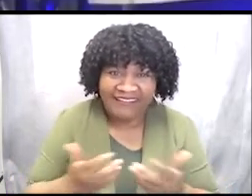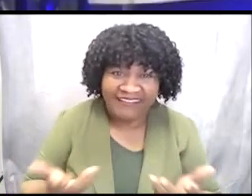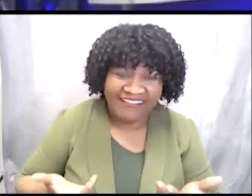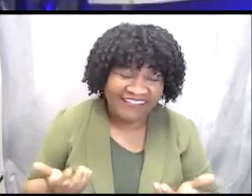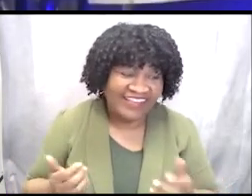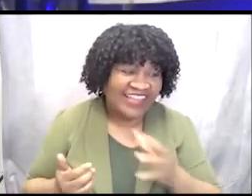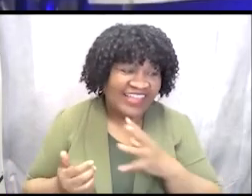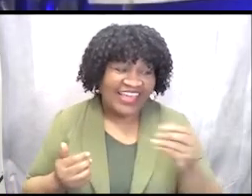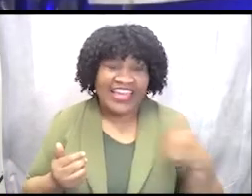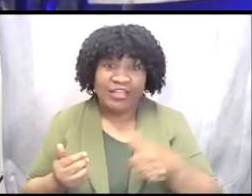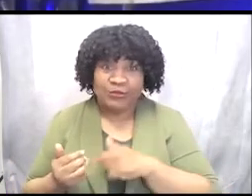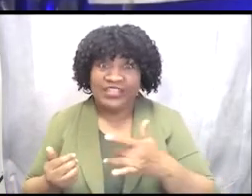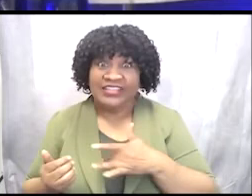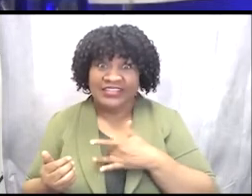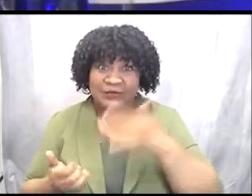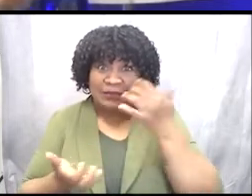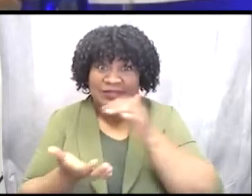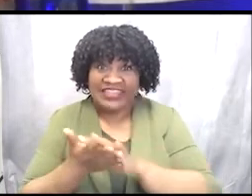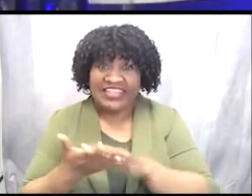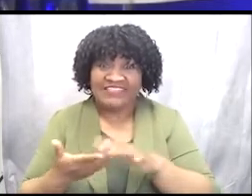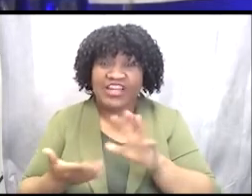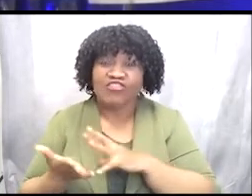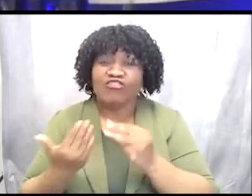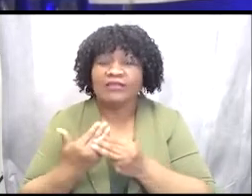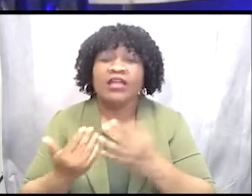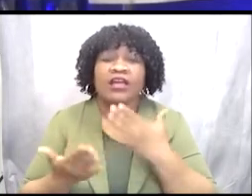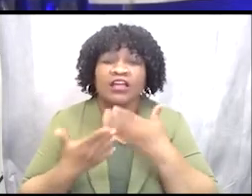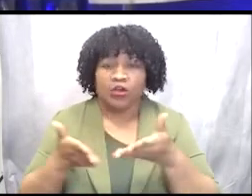And we believe the curriculum is a good way to do that.